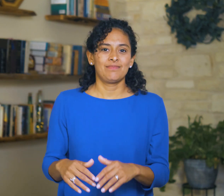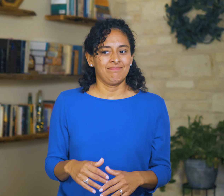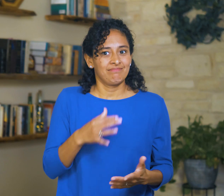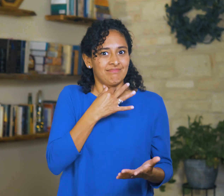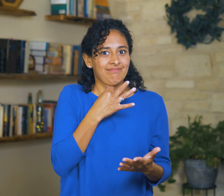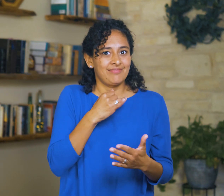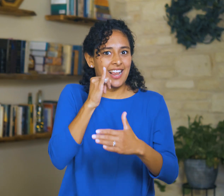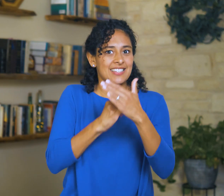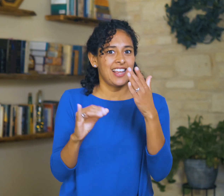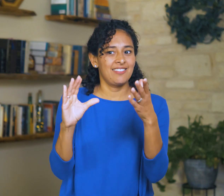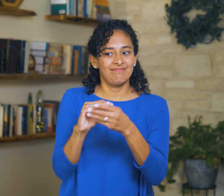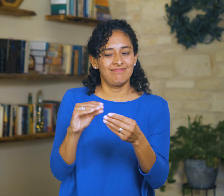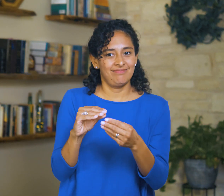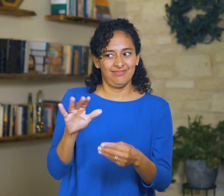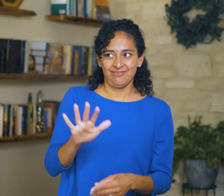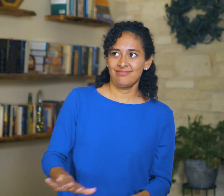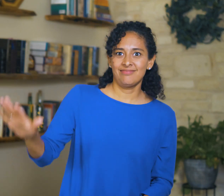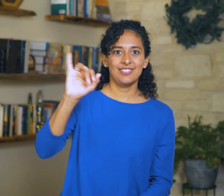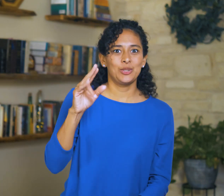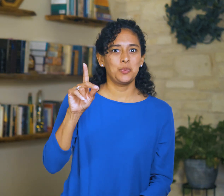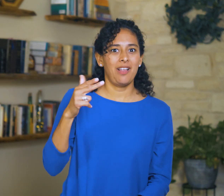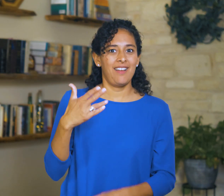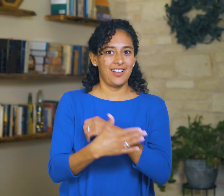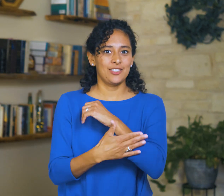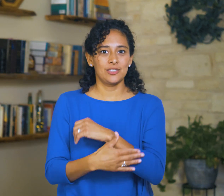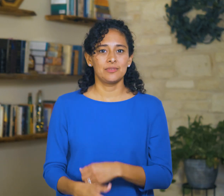so what does Isaiah have to say to Judah here?